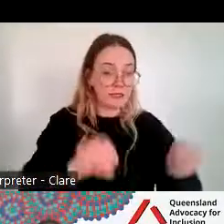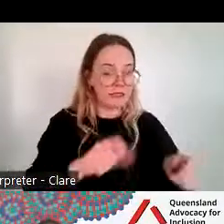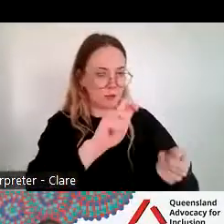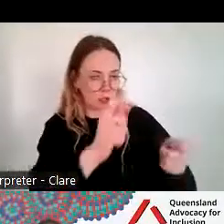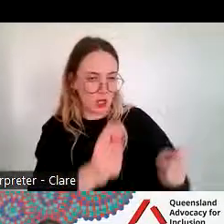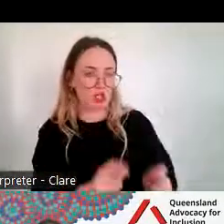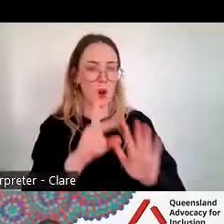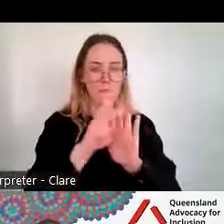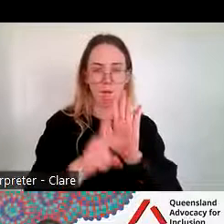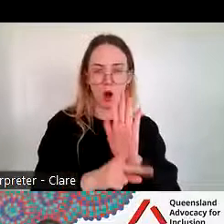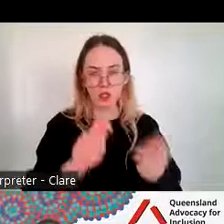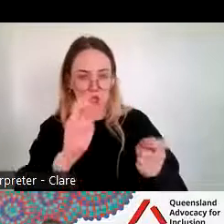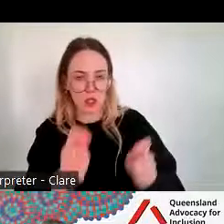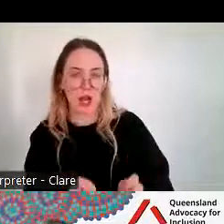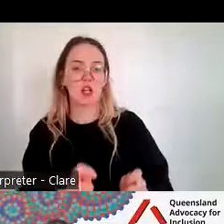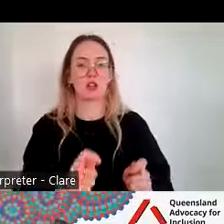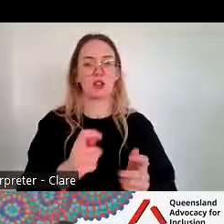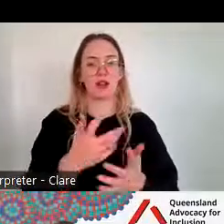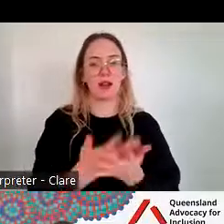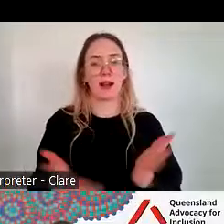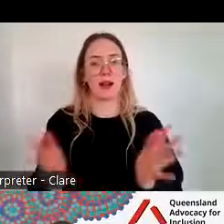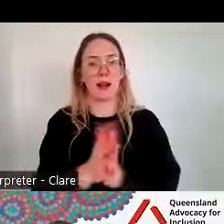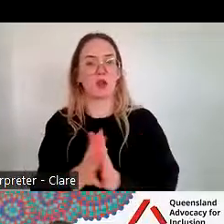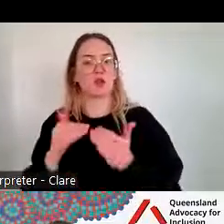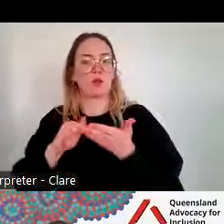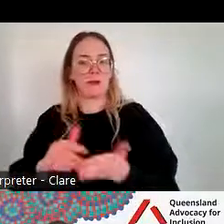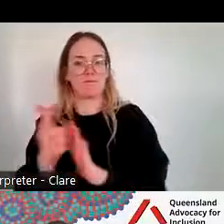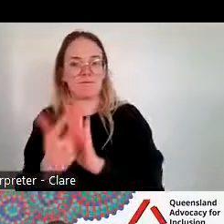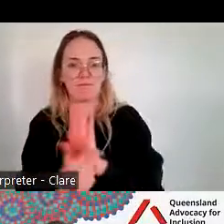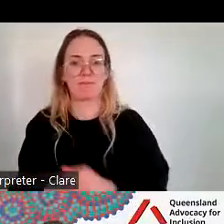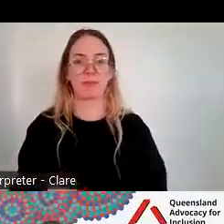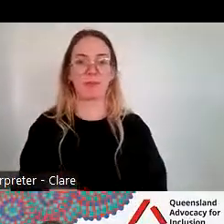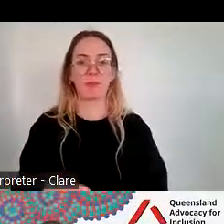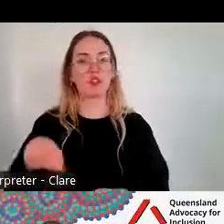the development of a range of advocacy initiatives in this State and nationally.